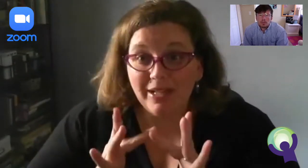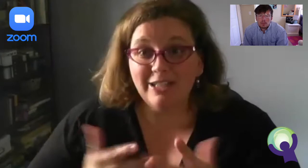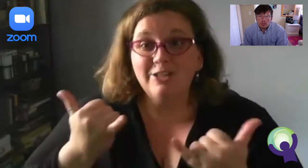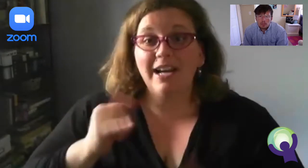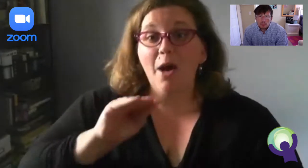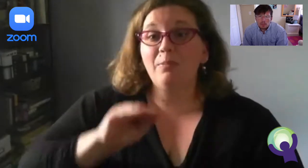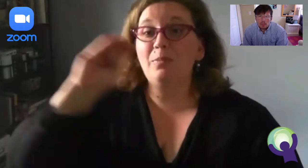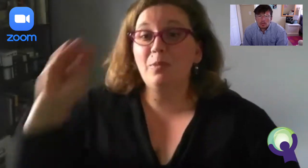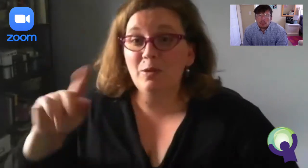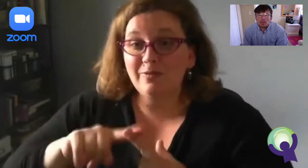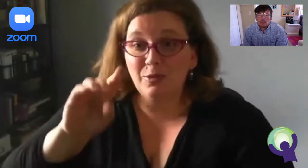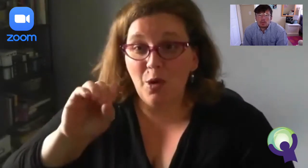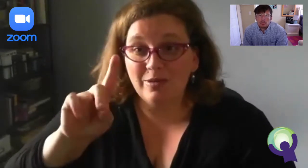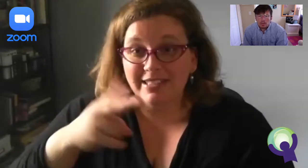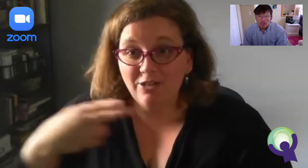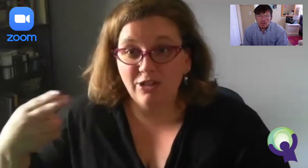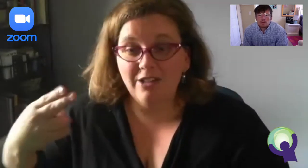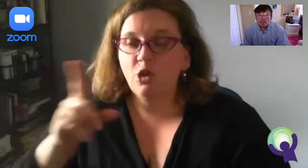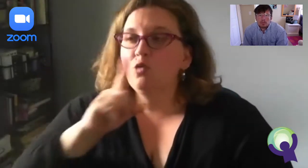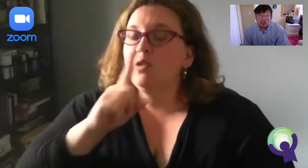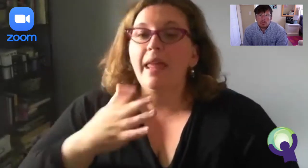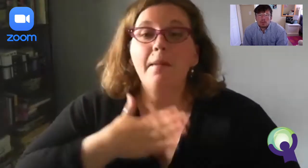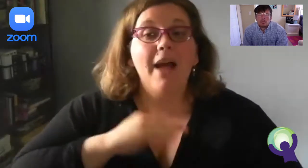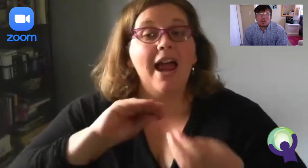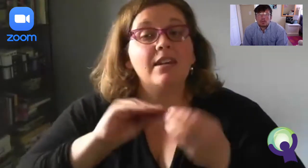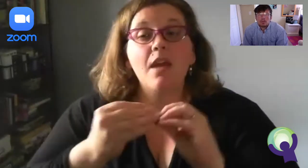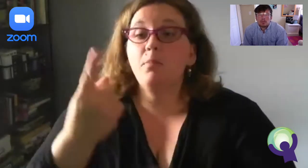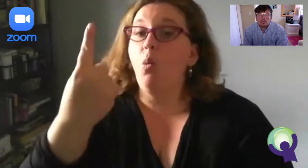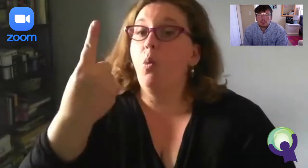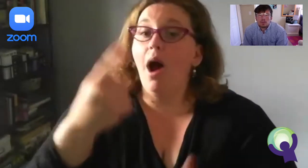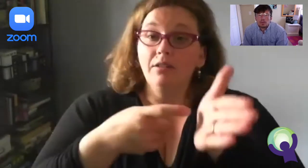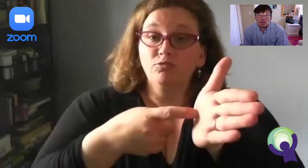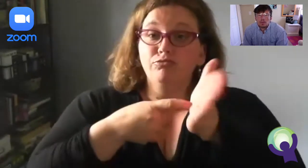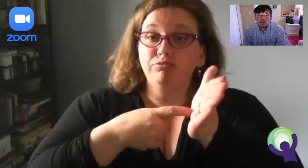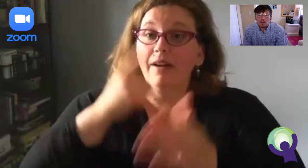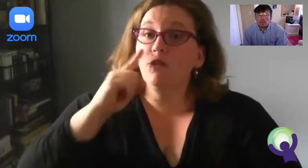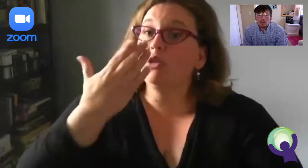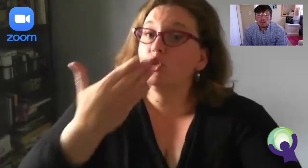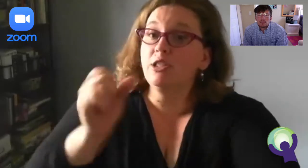and then I moved to the Outreach department, and now my work with ODHH,